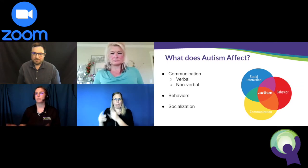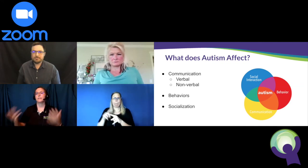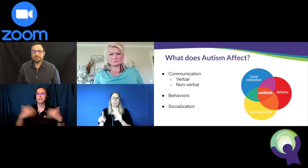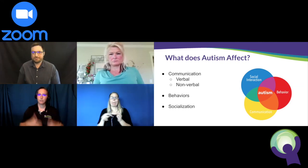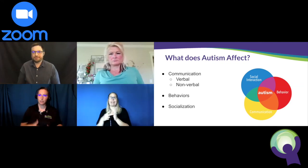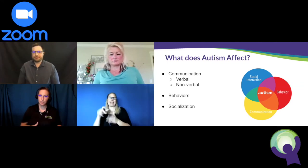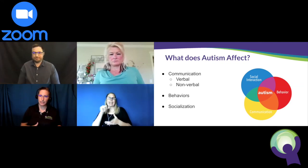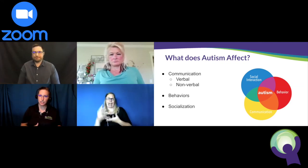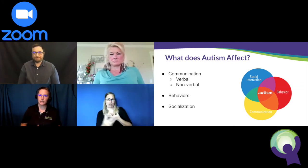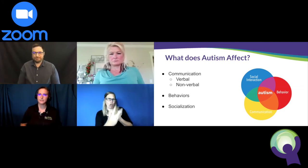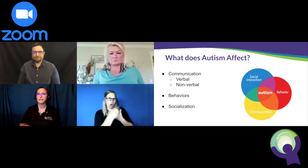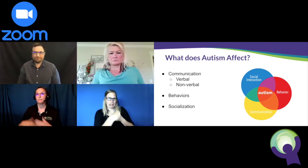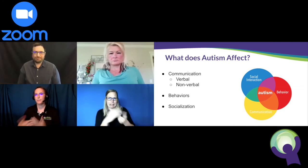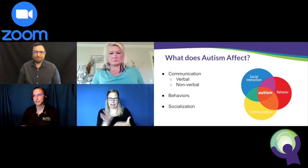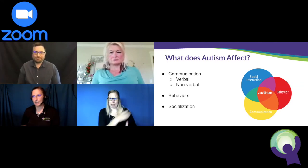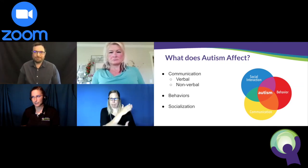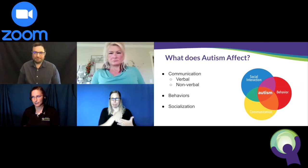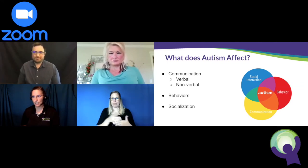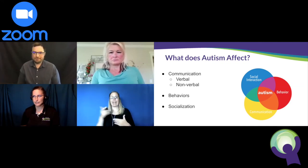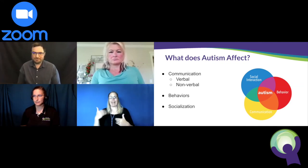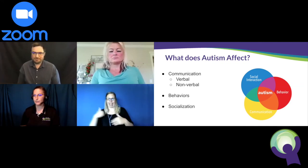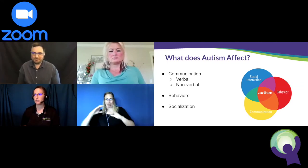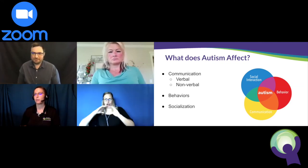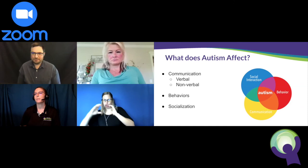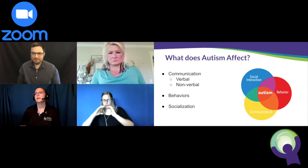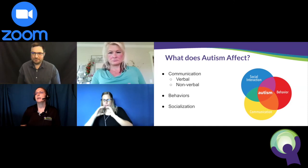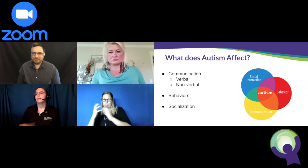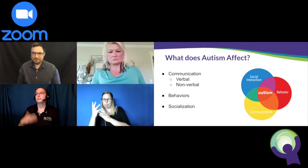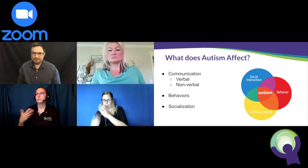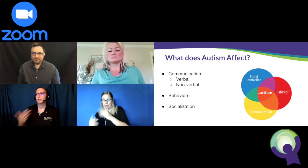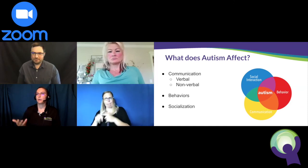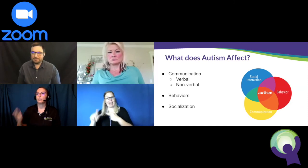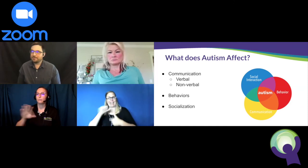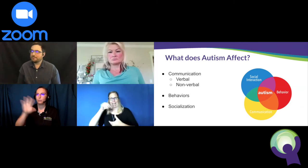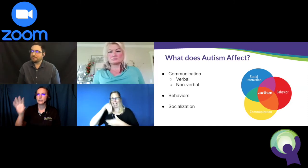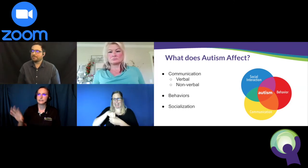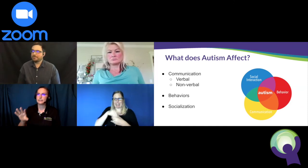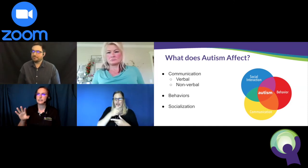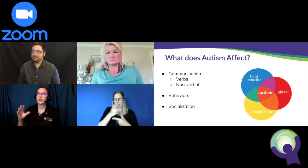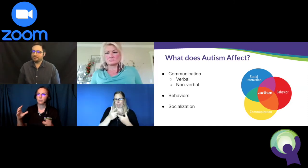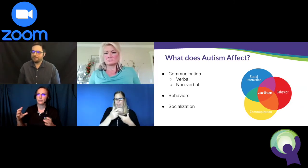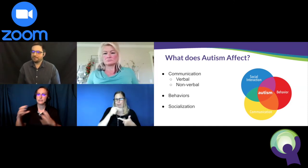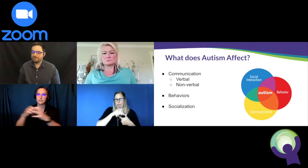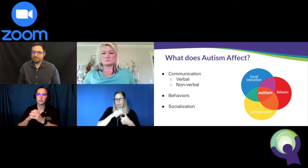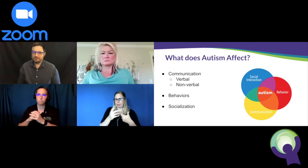can have a communication deficit but not be on the autism spectrum. And so we can see how when these three merge